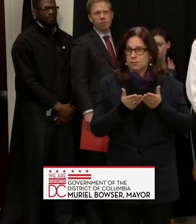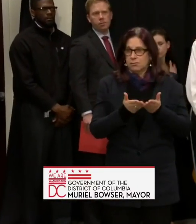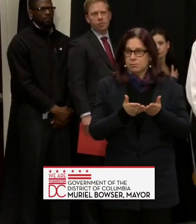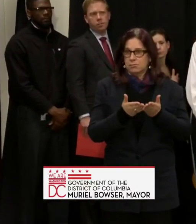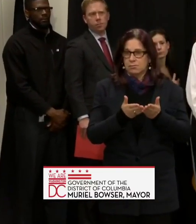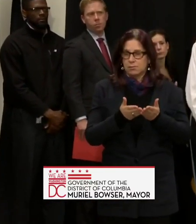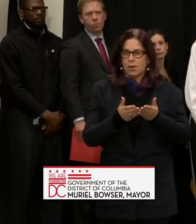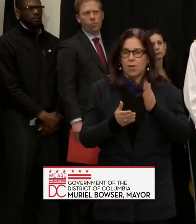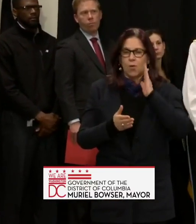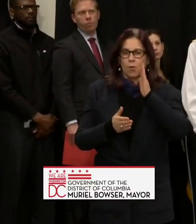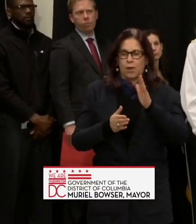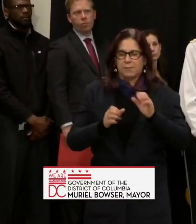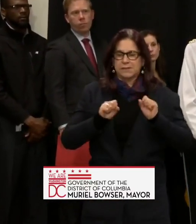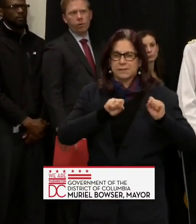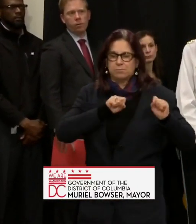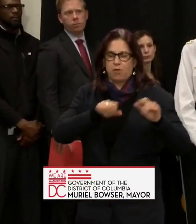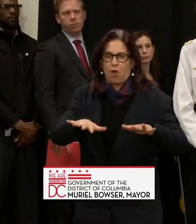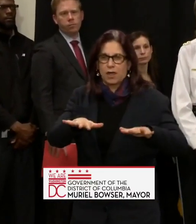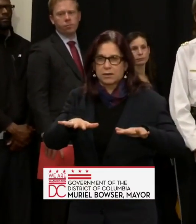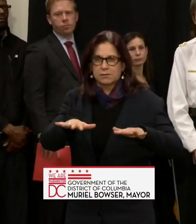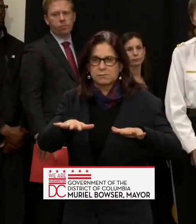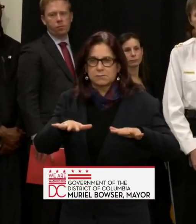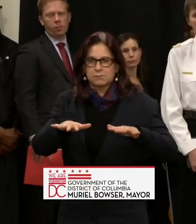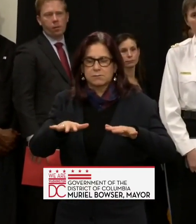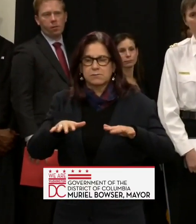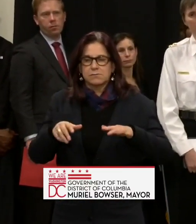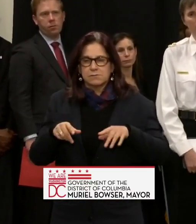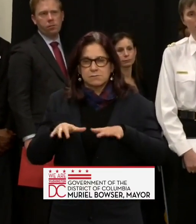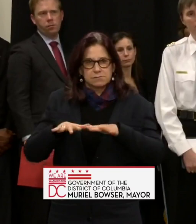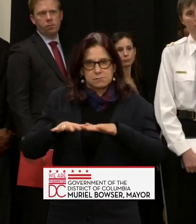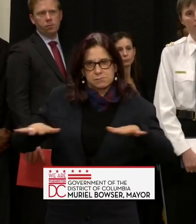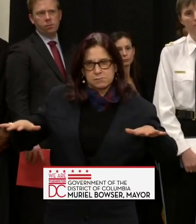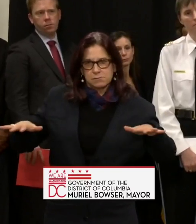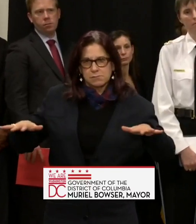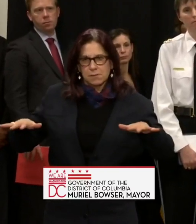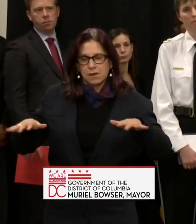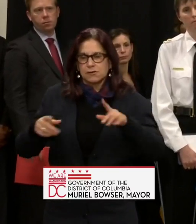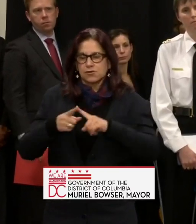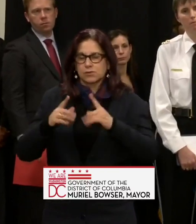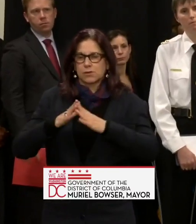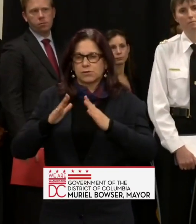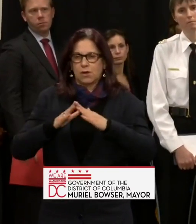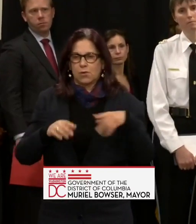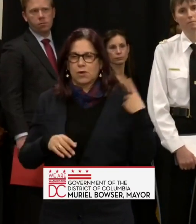WASHINGTON AND THEY WILL LEAD A GROUP OF GUARDSMEN FROM 42